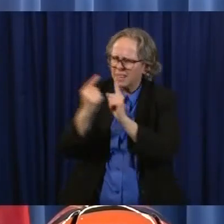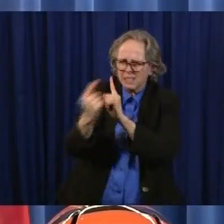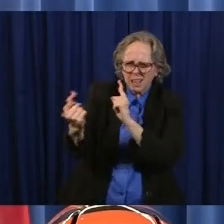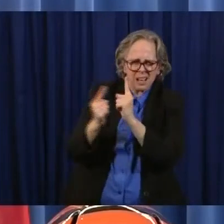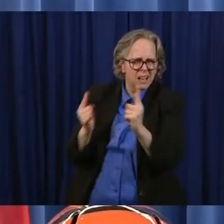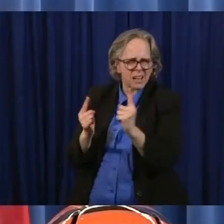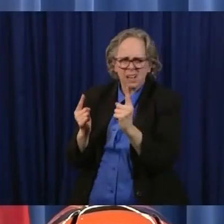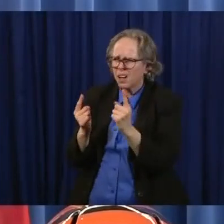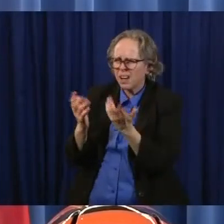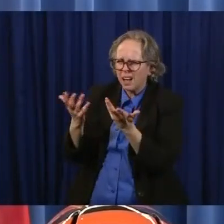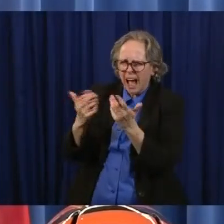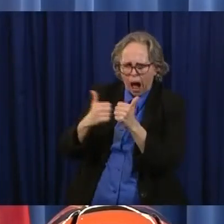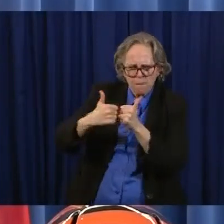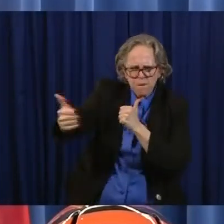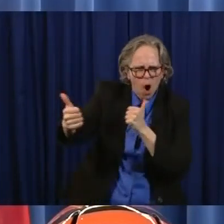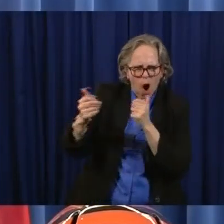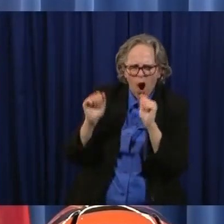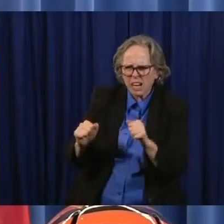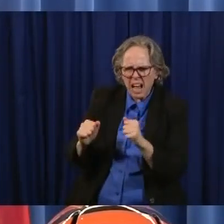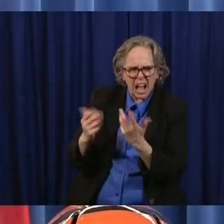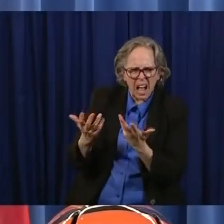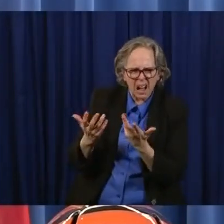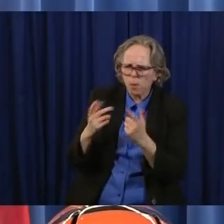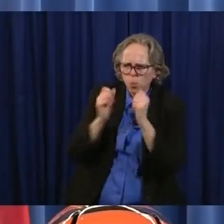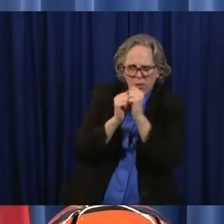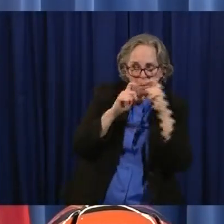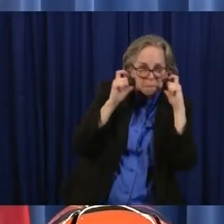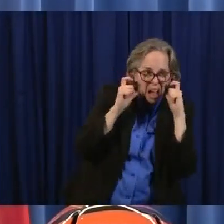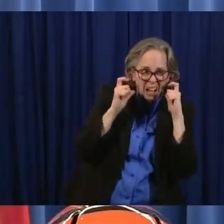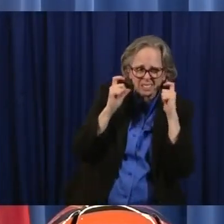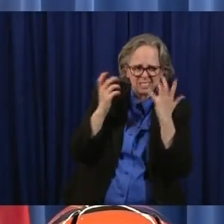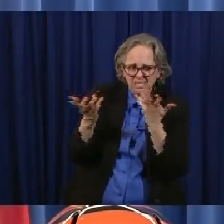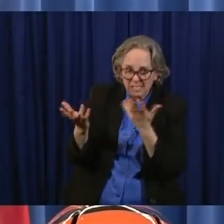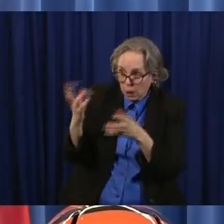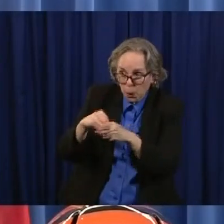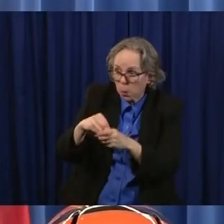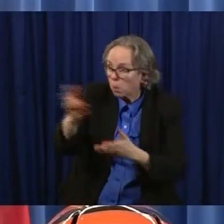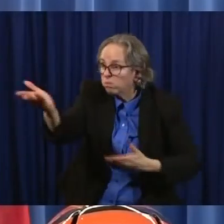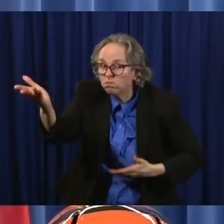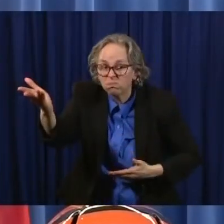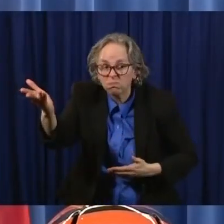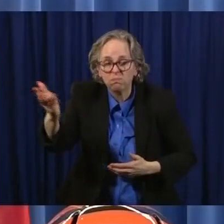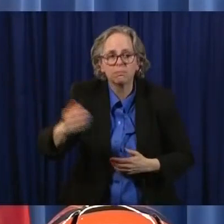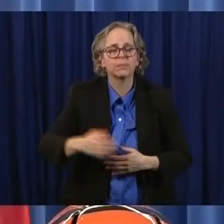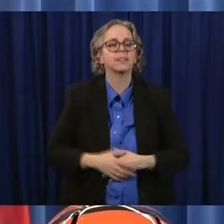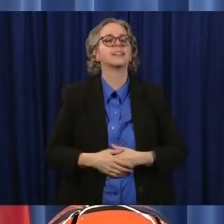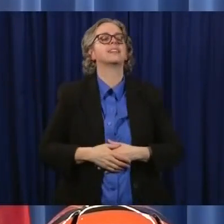SWISS CHEESE WHERE WE LATE ONE LAYER ON TOP OF THE OTHER. TELL ME ABOUT THE SPACING, HOW